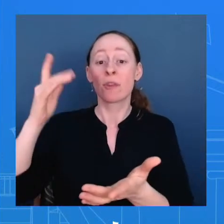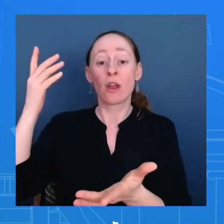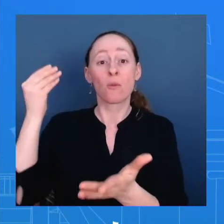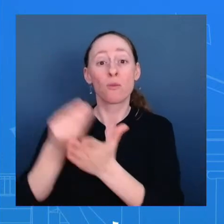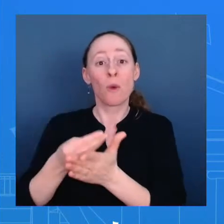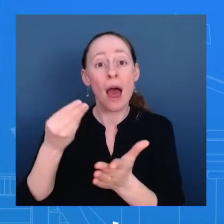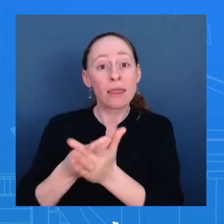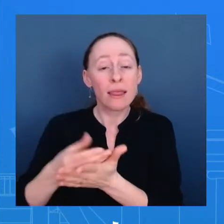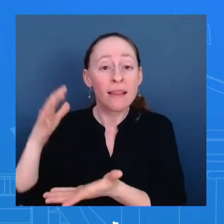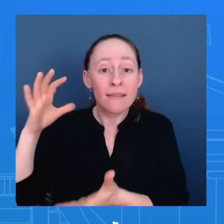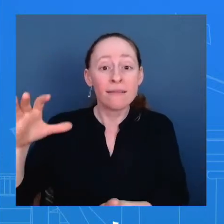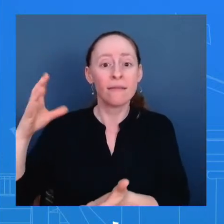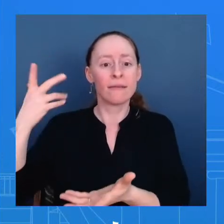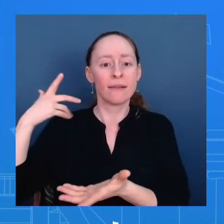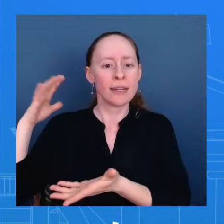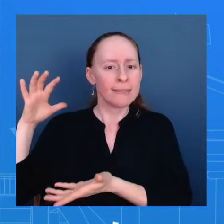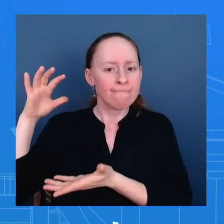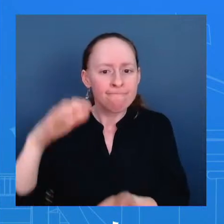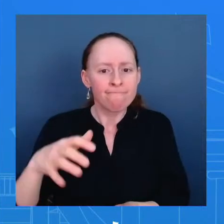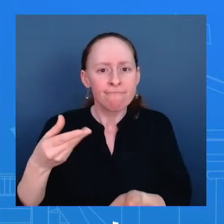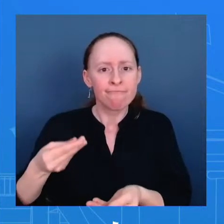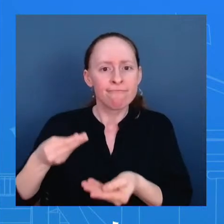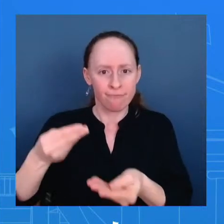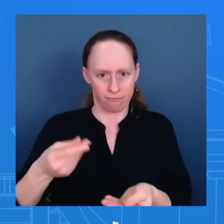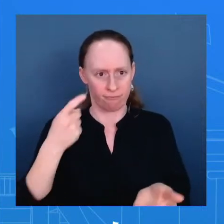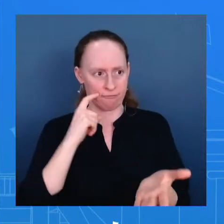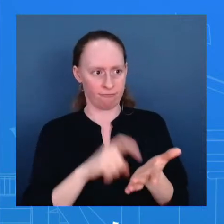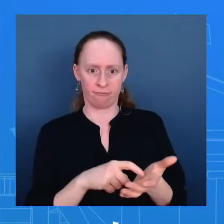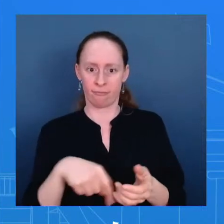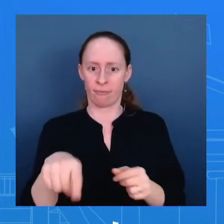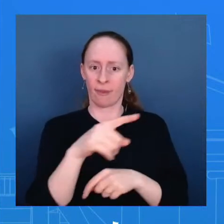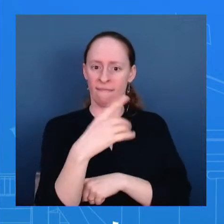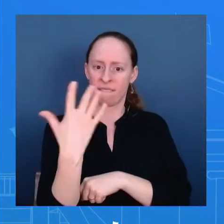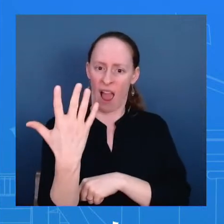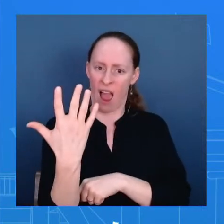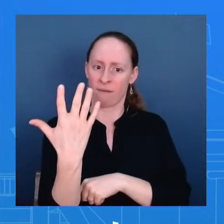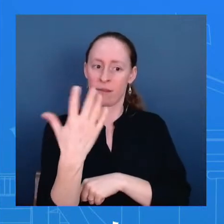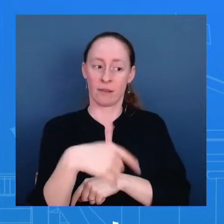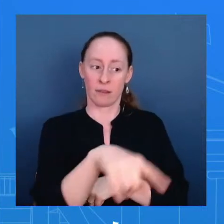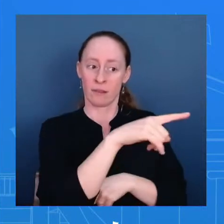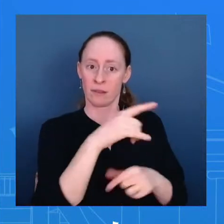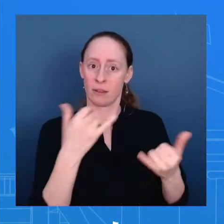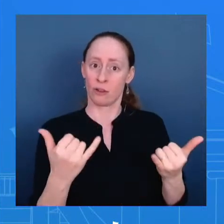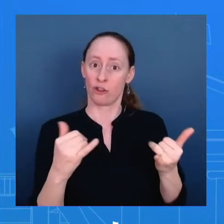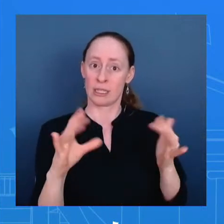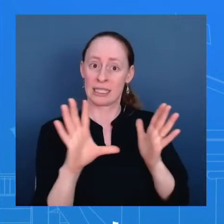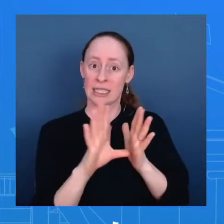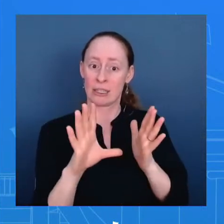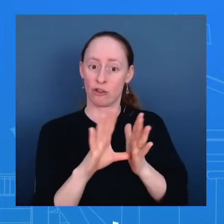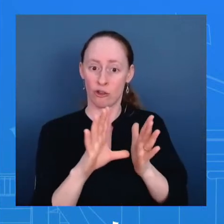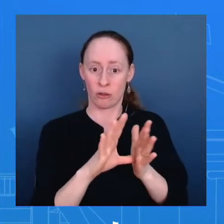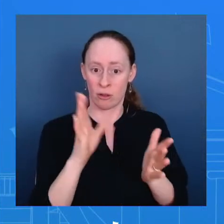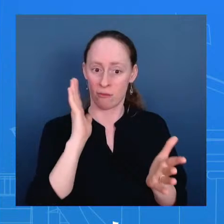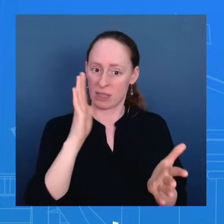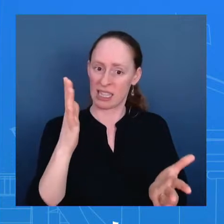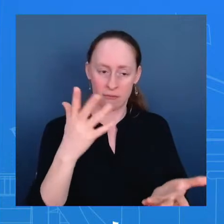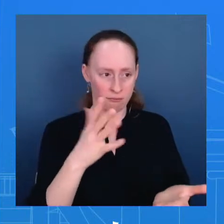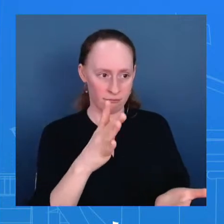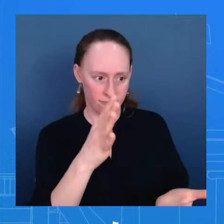five students, all graduating seniors, going off to do great things at fine institutions and great places to work, four faculty members,